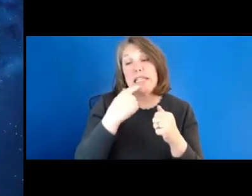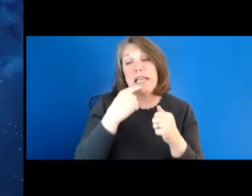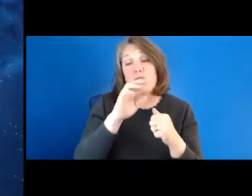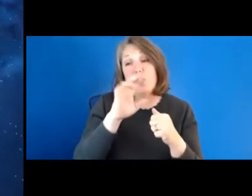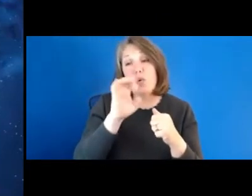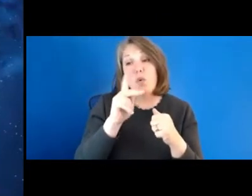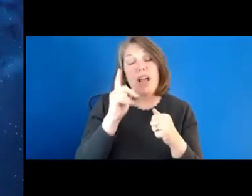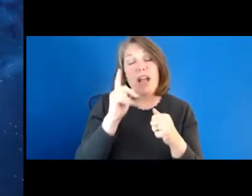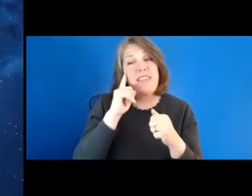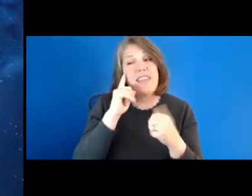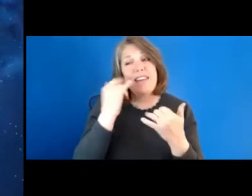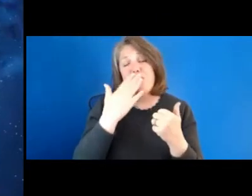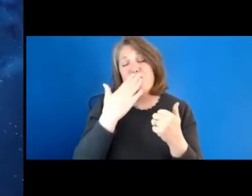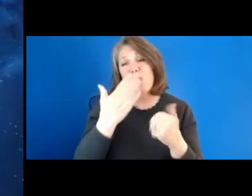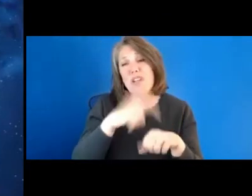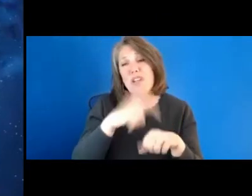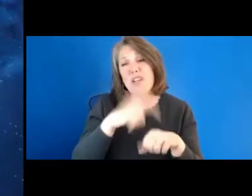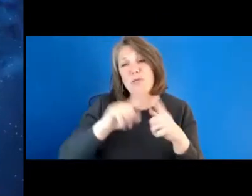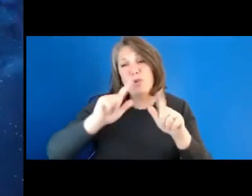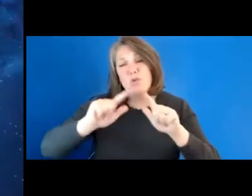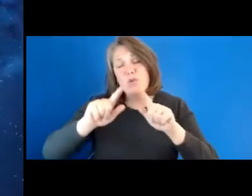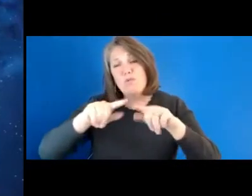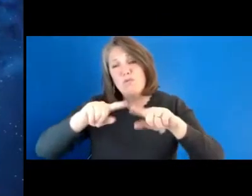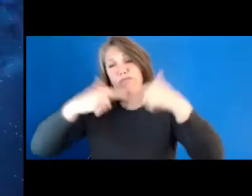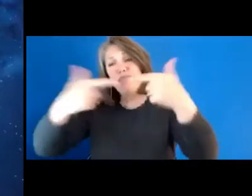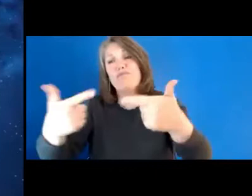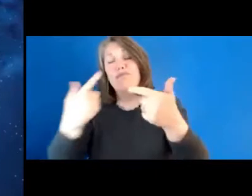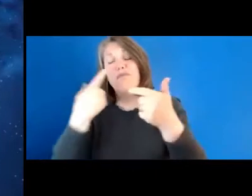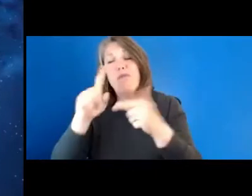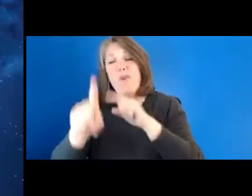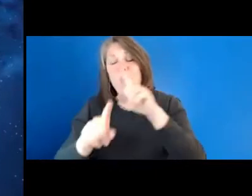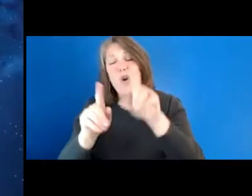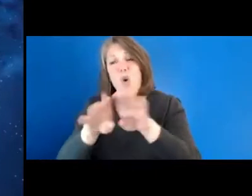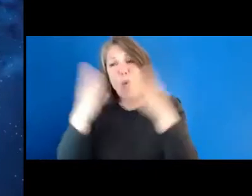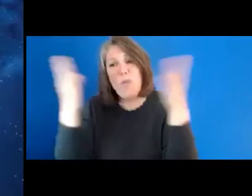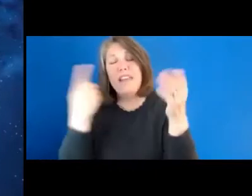for questions because I want to emphasize one thing about this product.